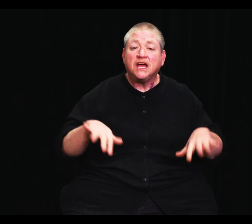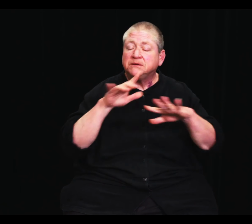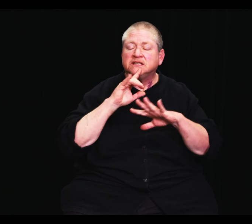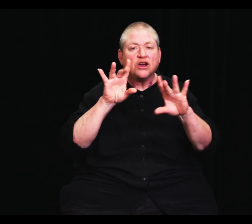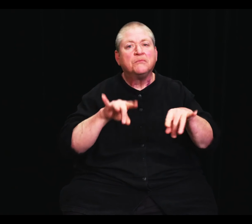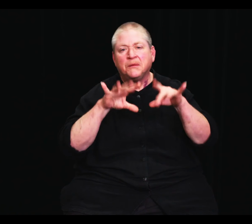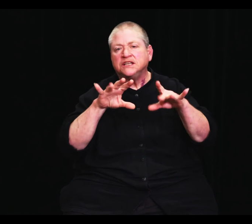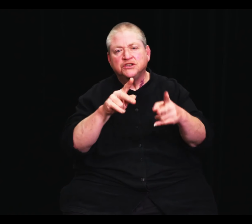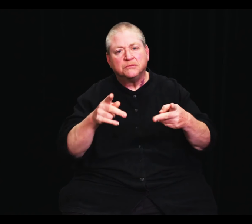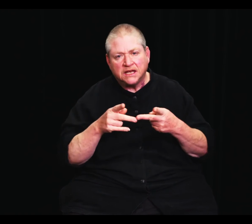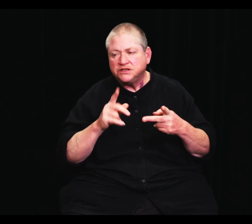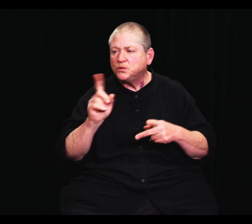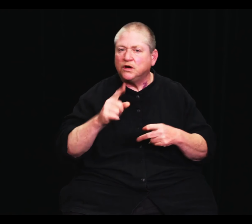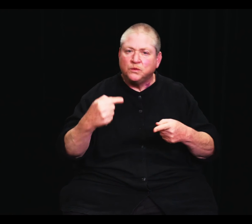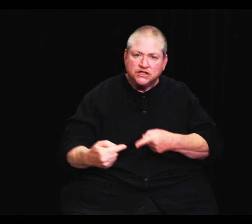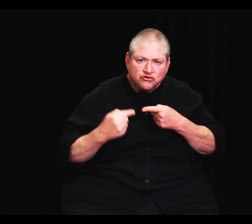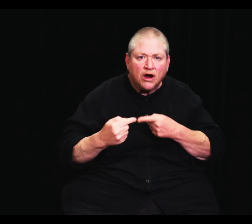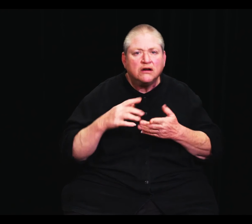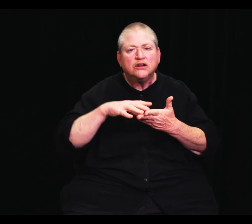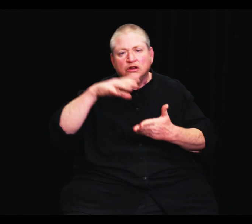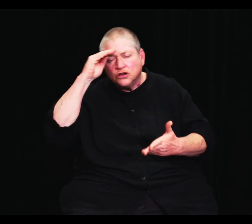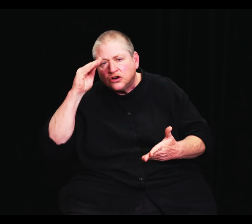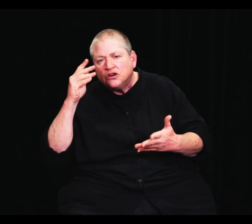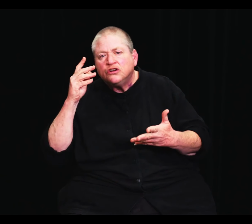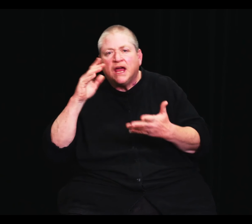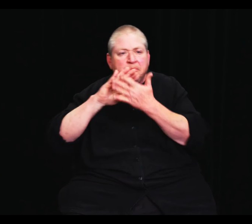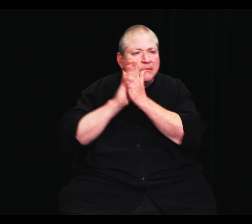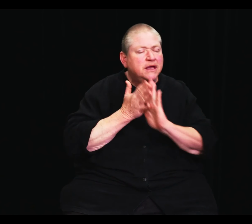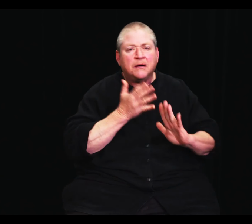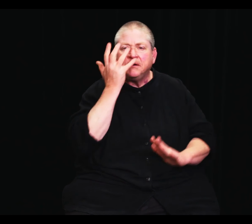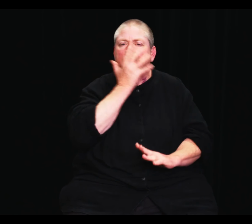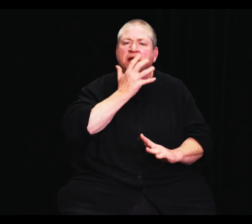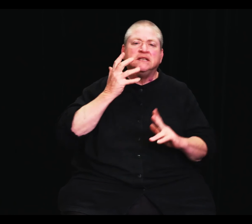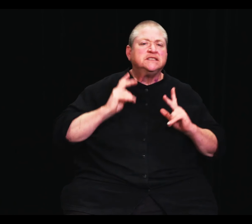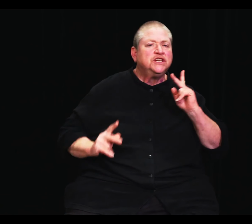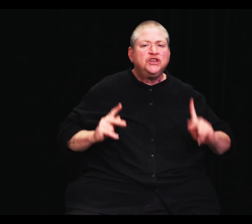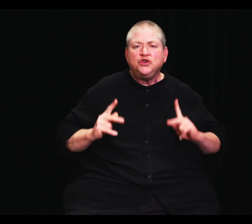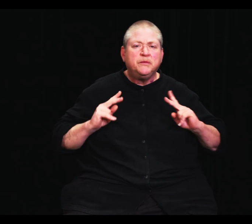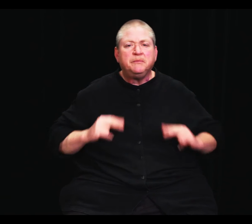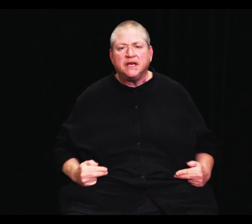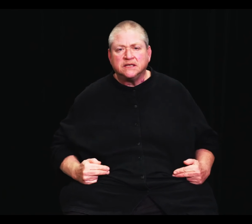who inspired people to go to college. College campuses are indeed magical places.